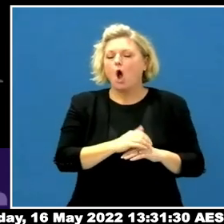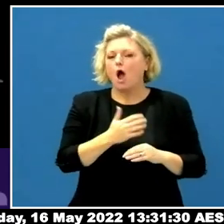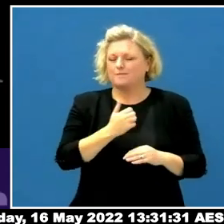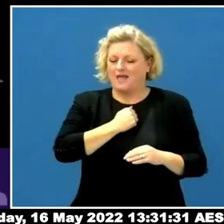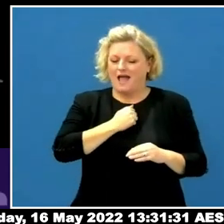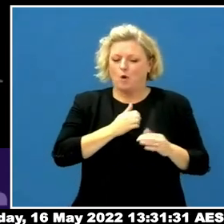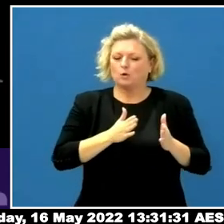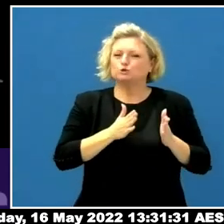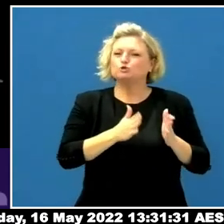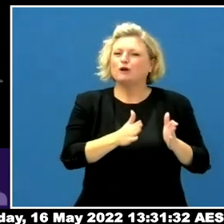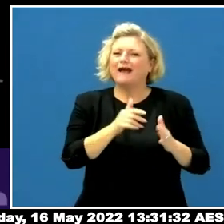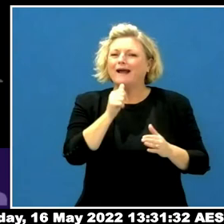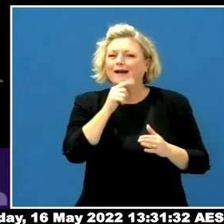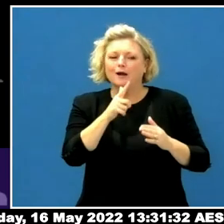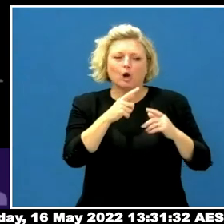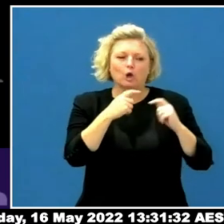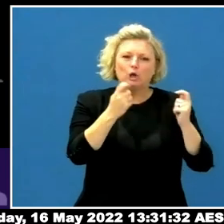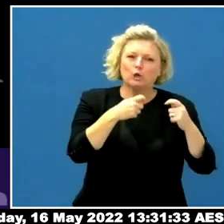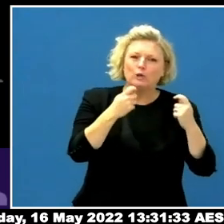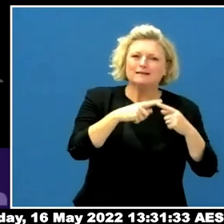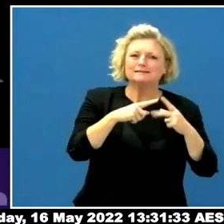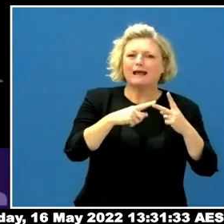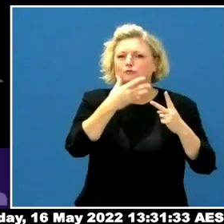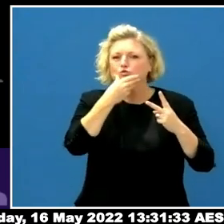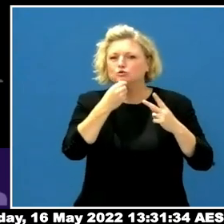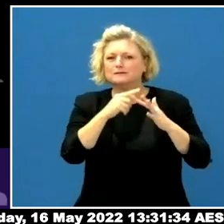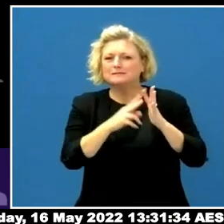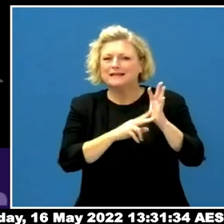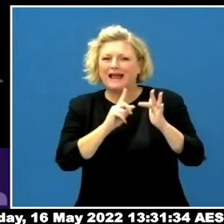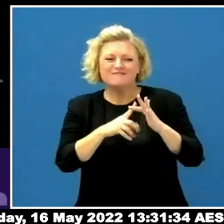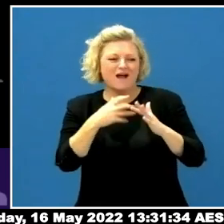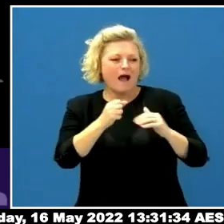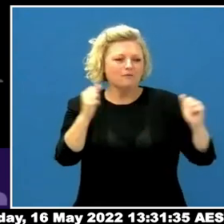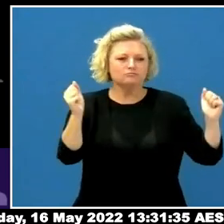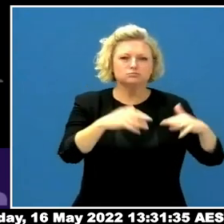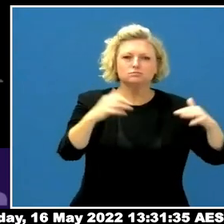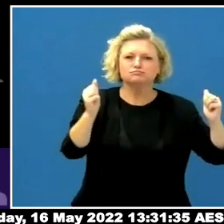Eve and stuff like that, where he likes to be in charge of the music and sing.